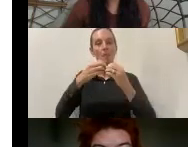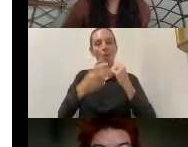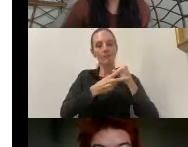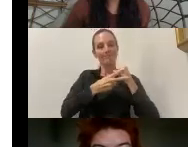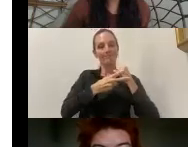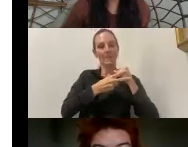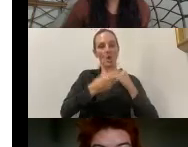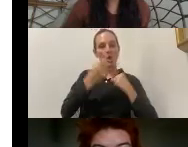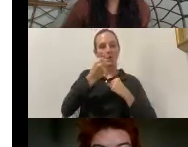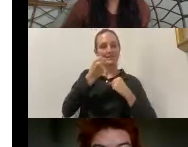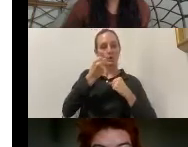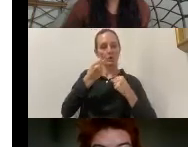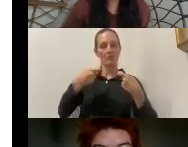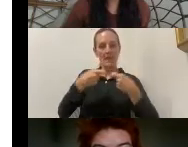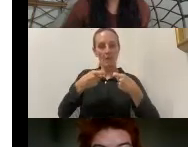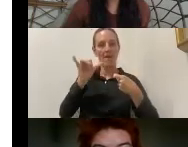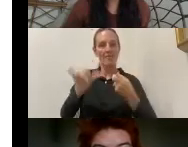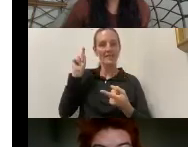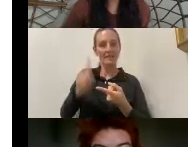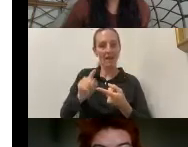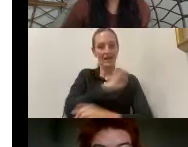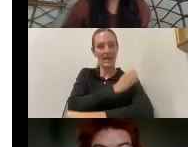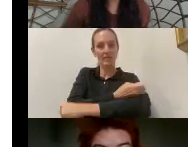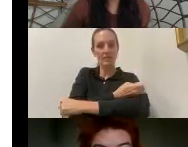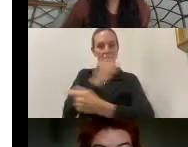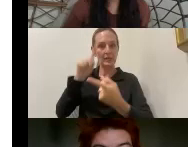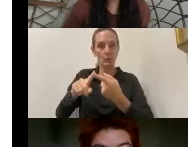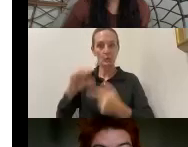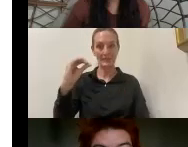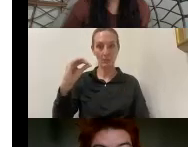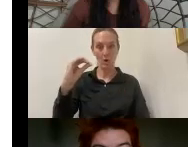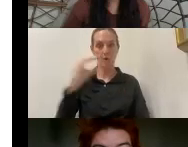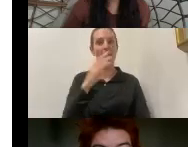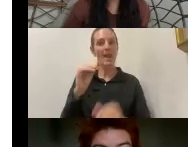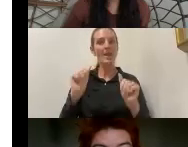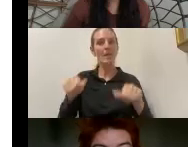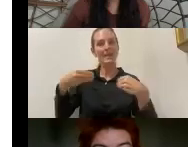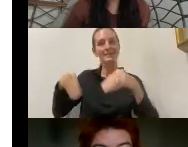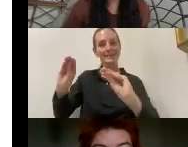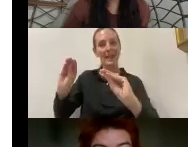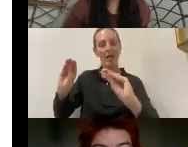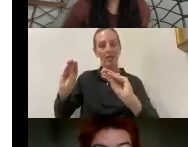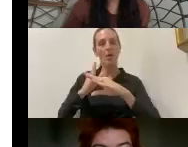Not only has this cut our energy consumption costs down to zero, but we're also able to sell the excess energy which generates revenue.